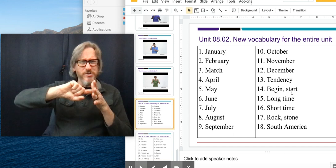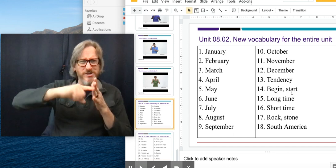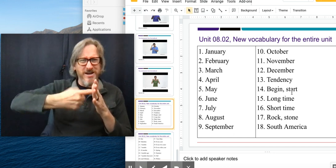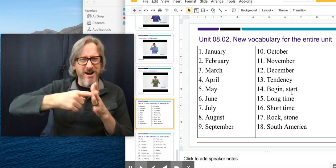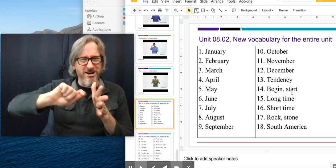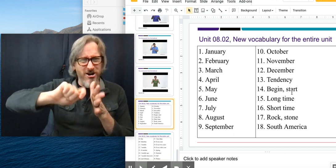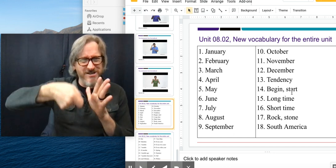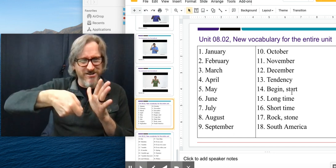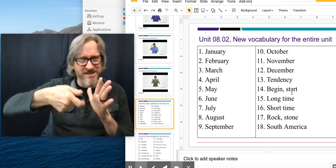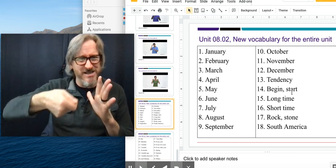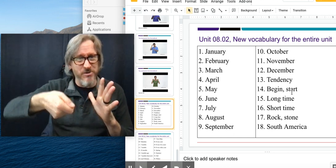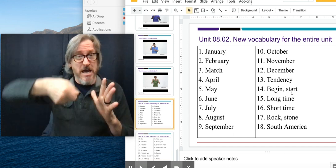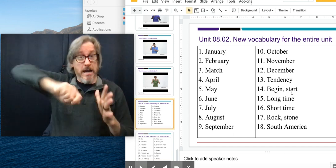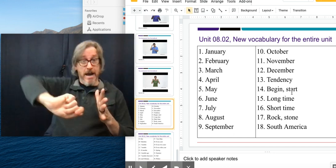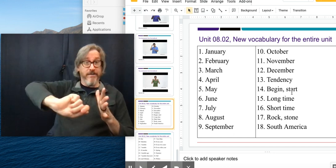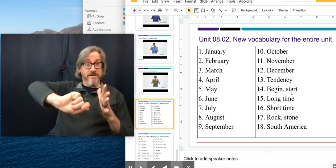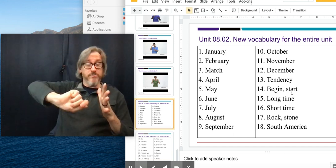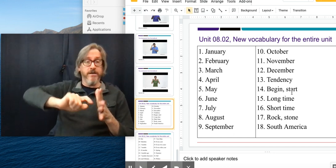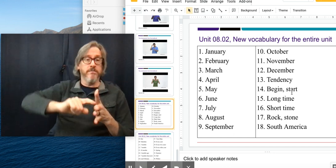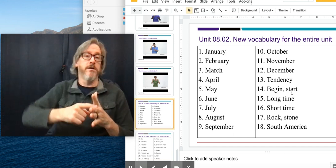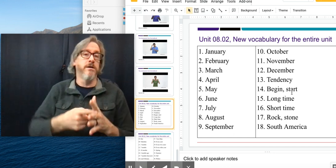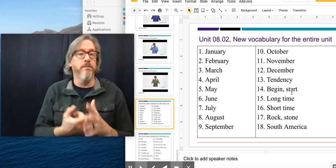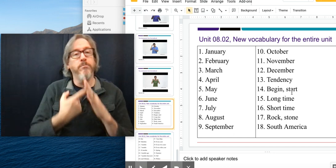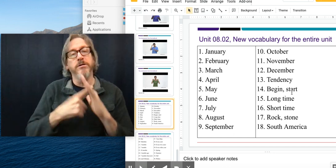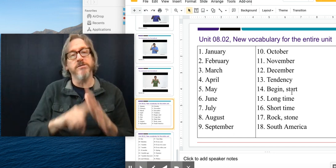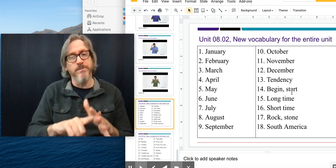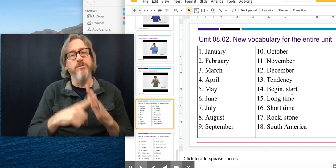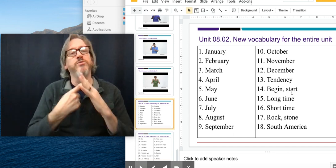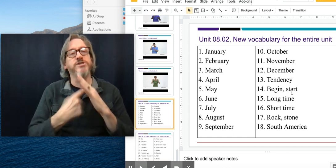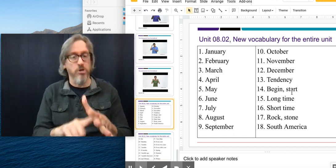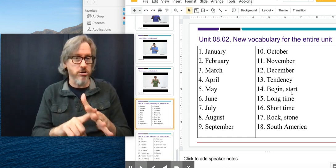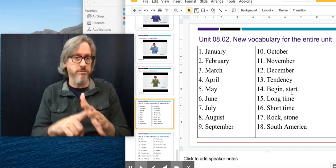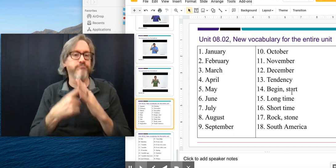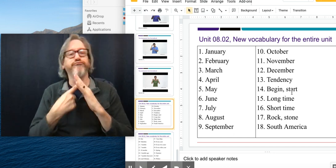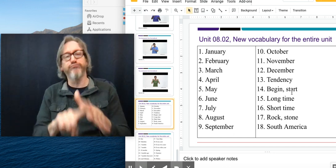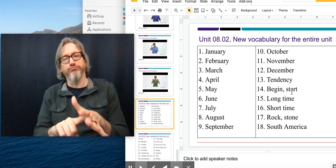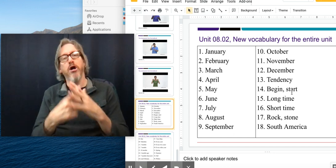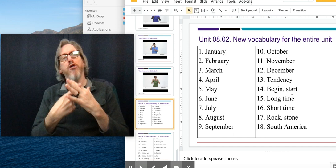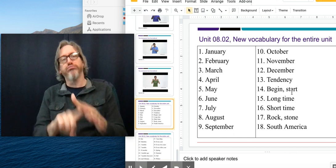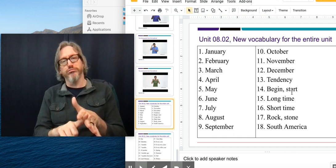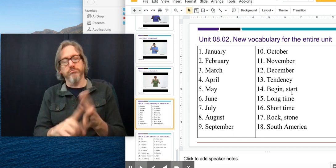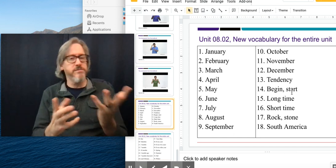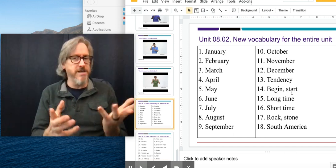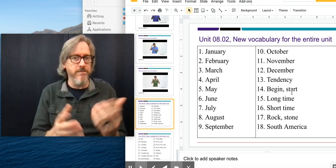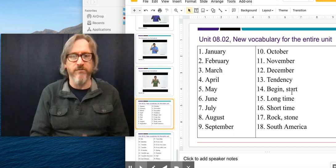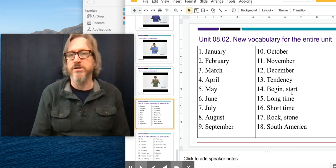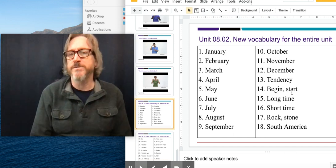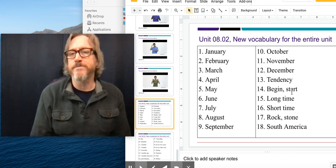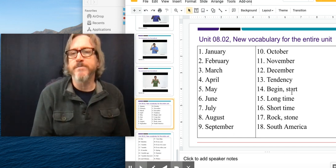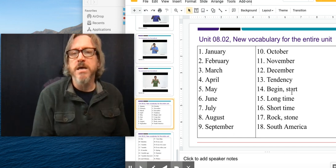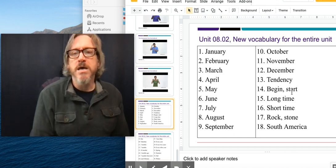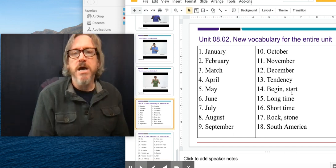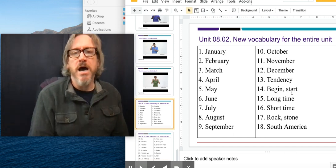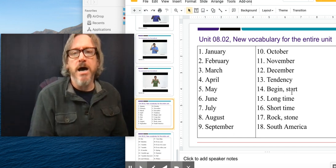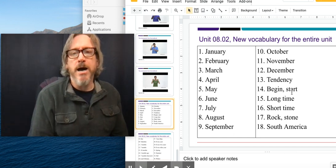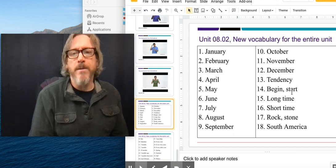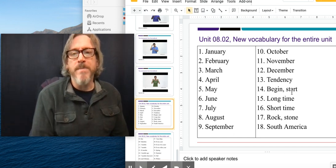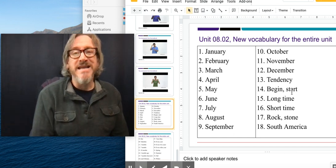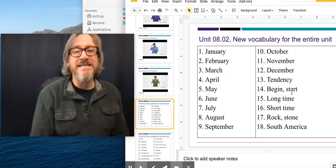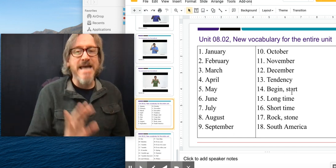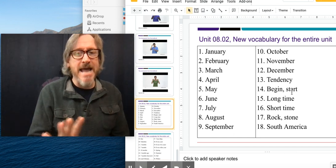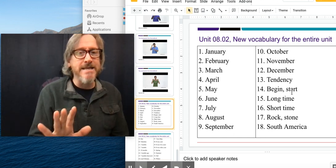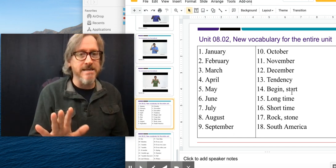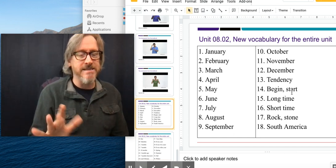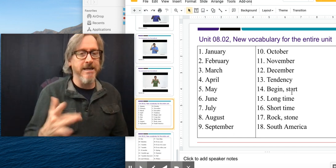so used to a car starts this way not this way but some people do start same difference tendency